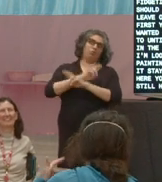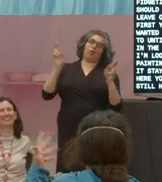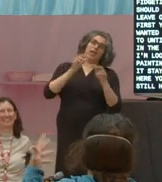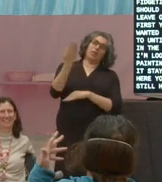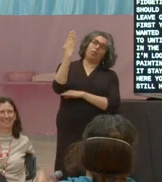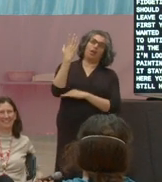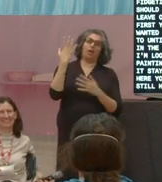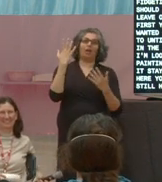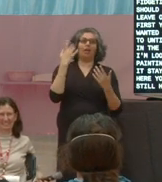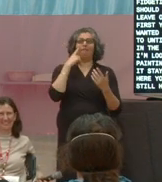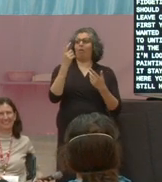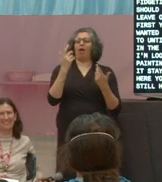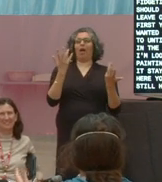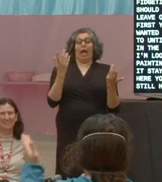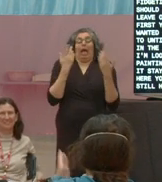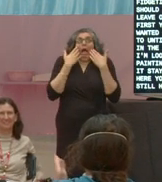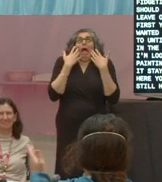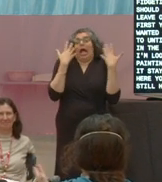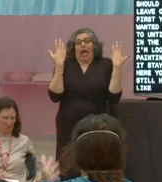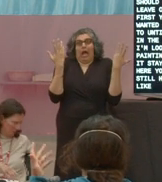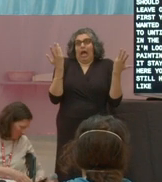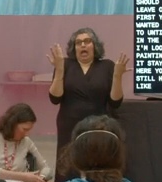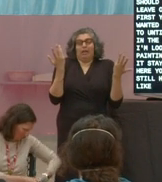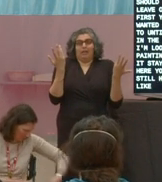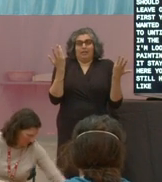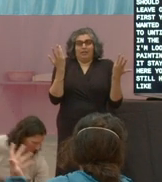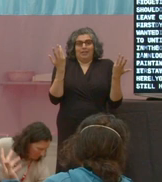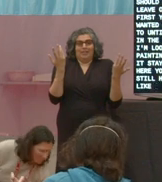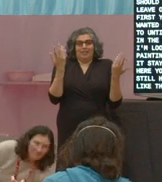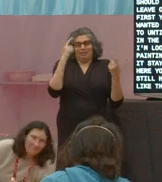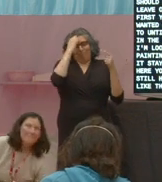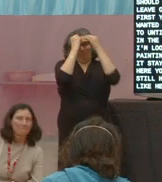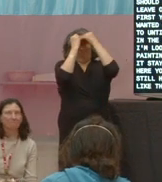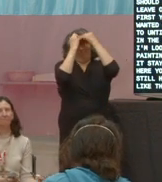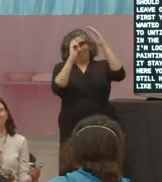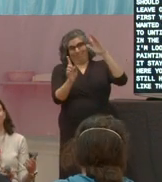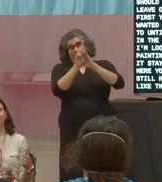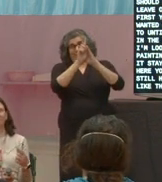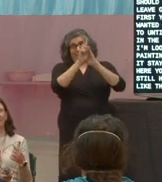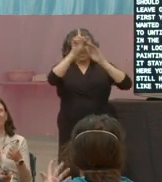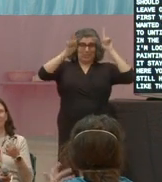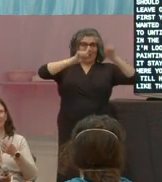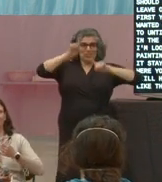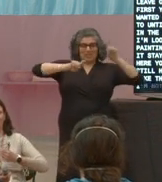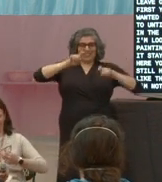like it's like, these are the things I'm thinking about. And I'm not sure